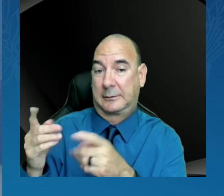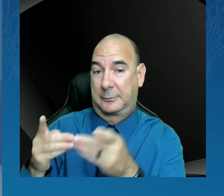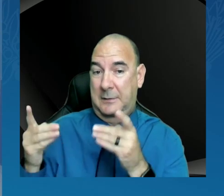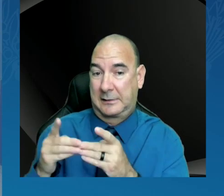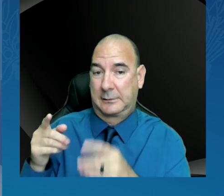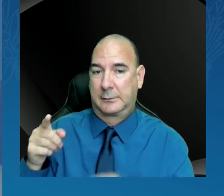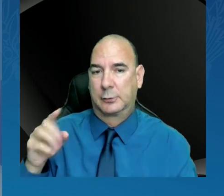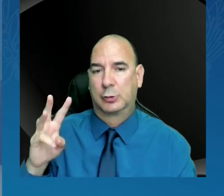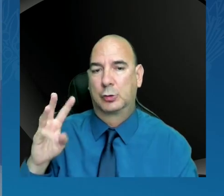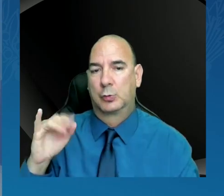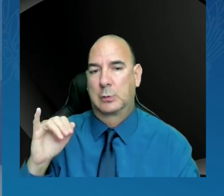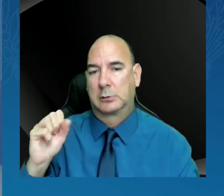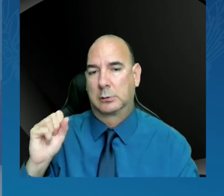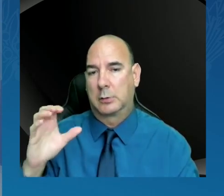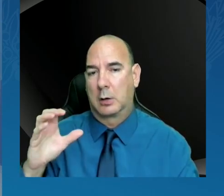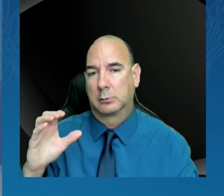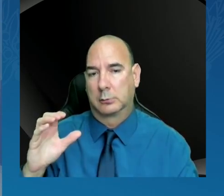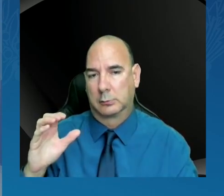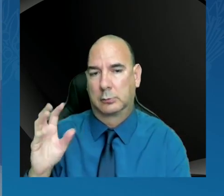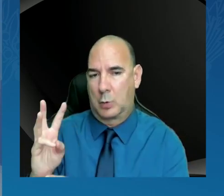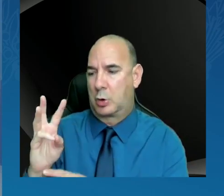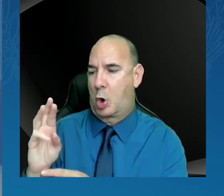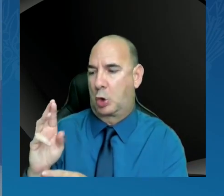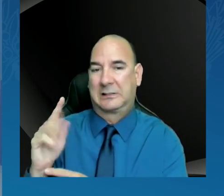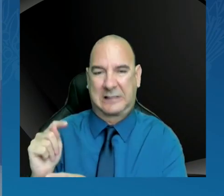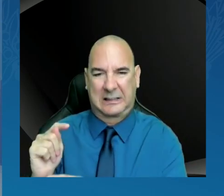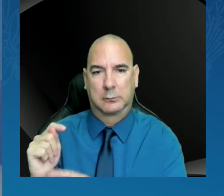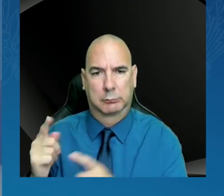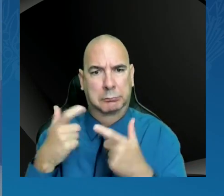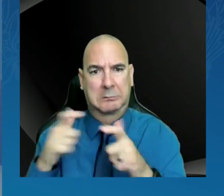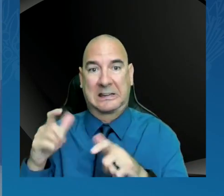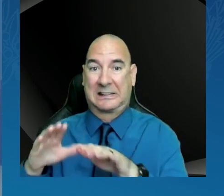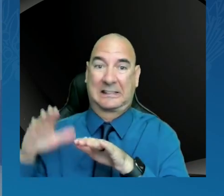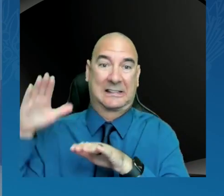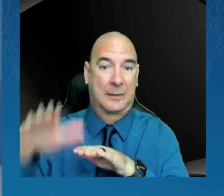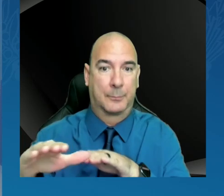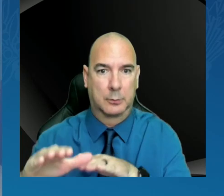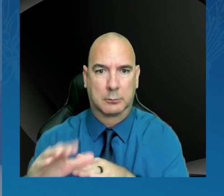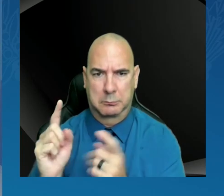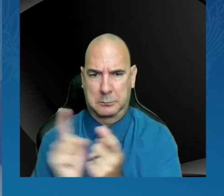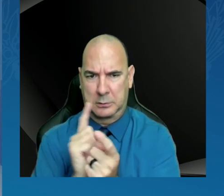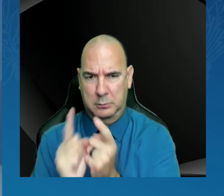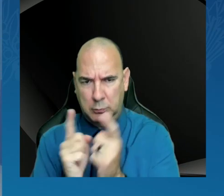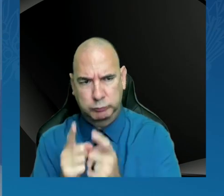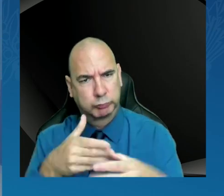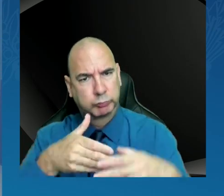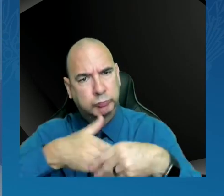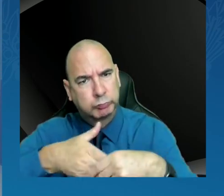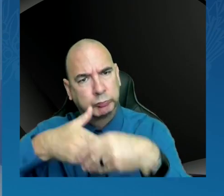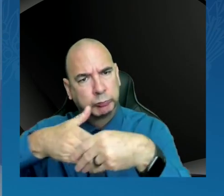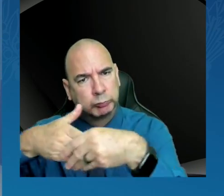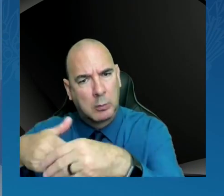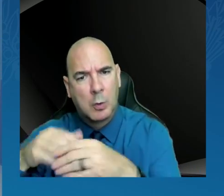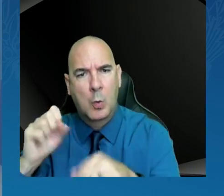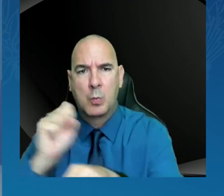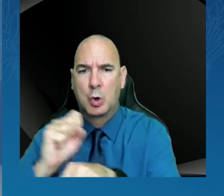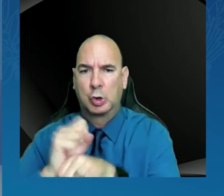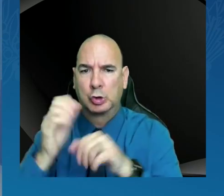At BIG STEP, I met workers who had received training to remove and replace the lead pipes and service lines that are poisoning our communities.